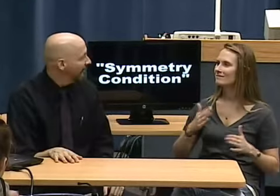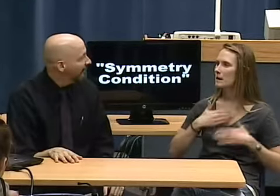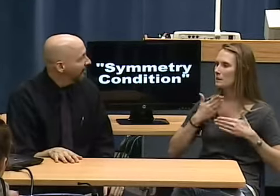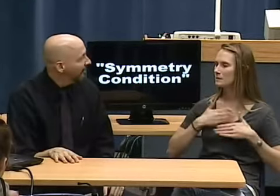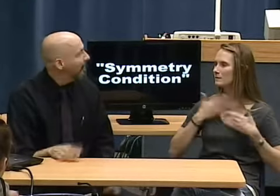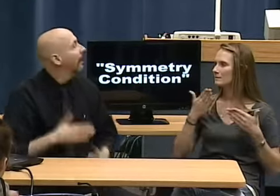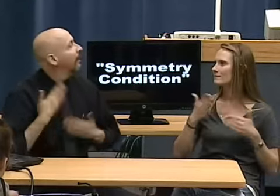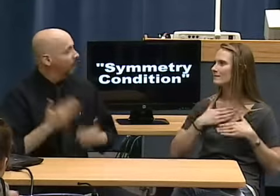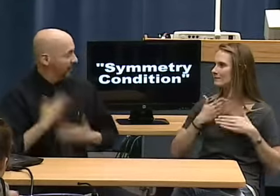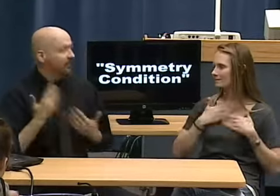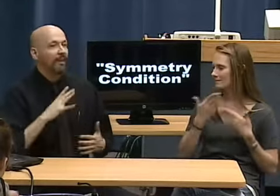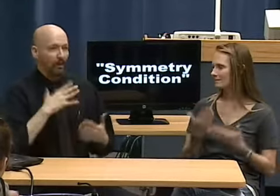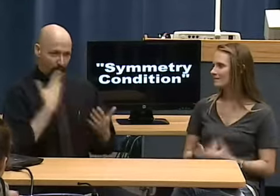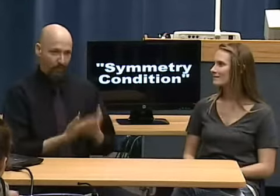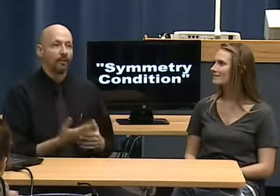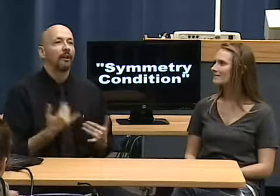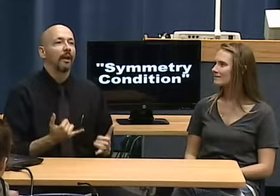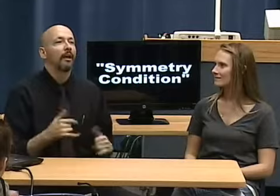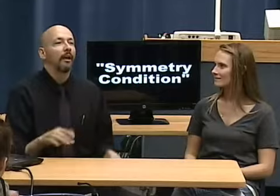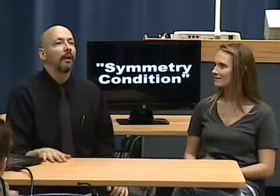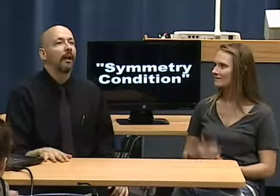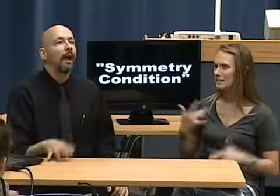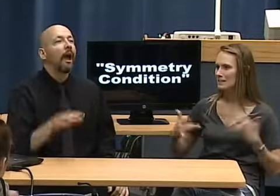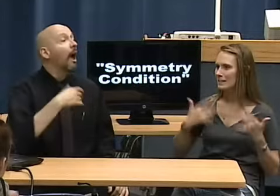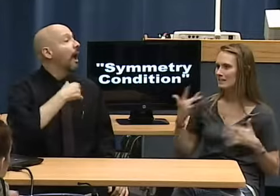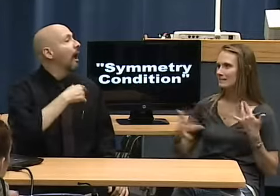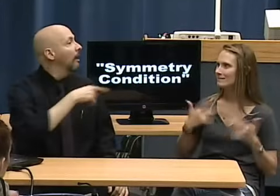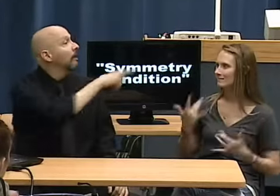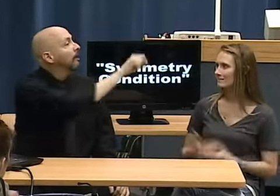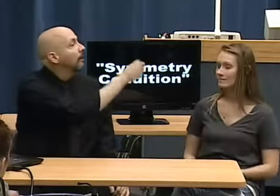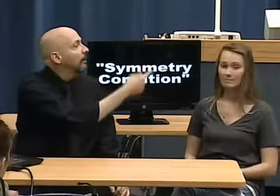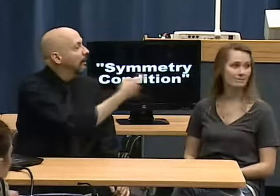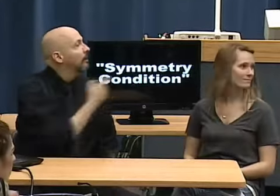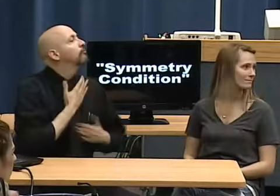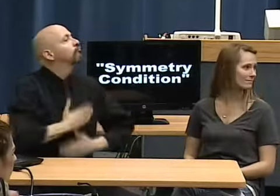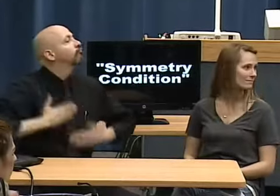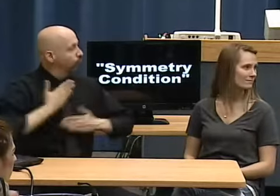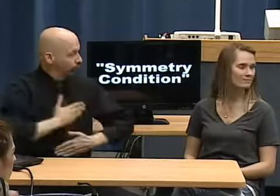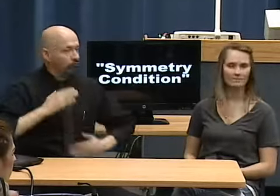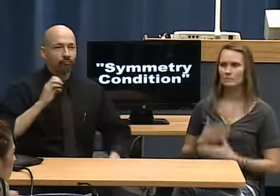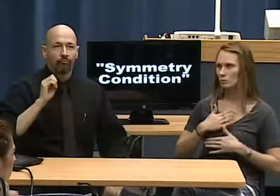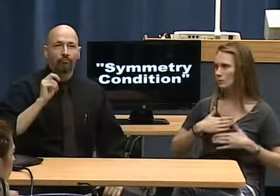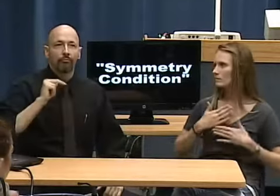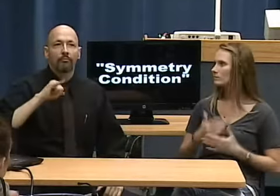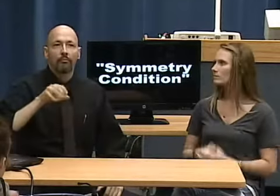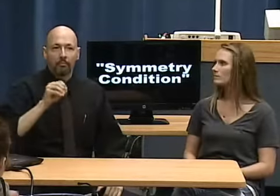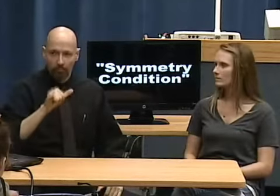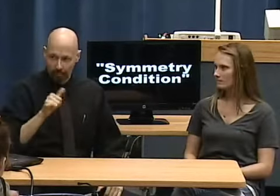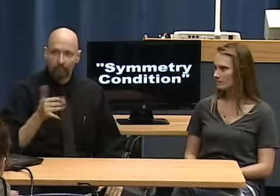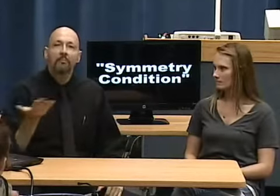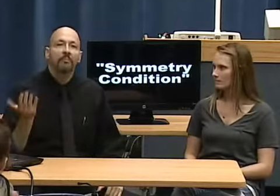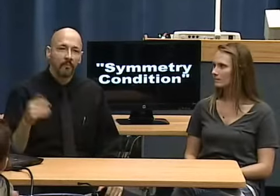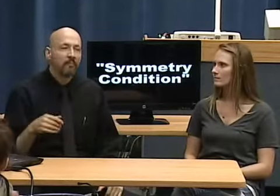Happy. Happy. Good. Excited. Enjoy. E-N-J-O-Y